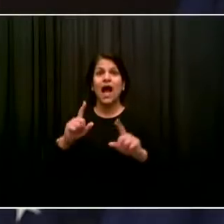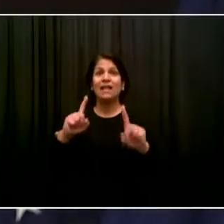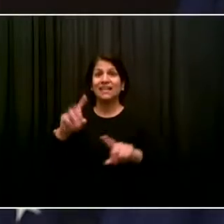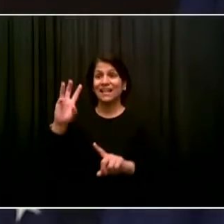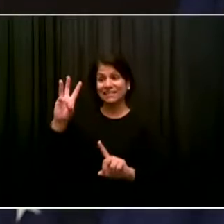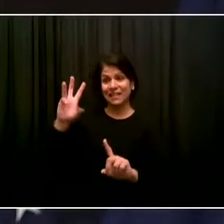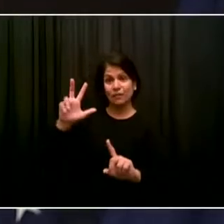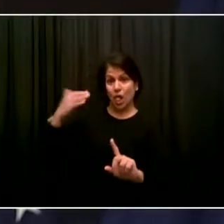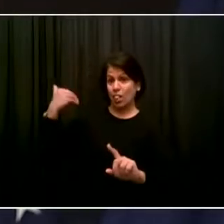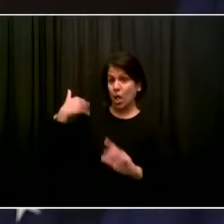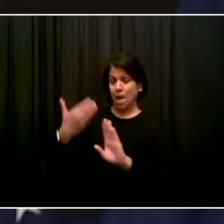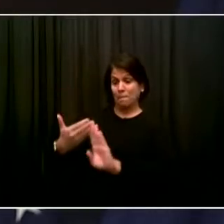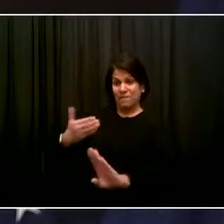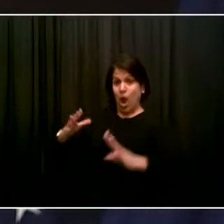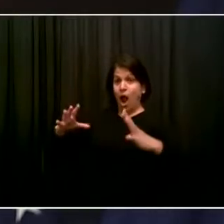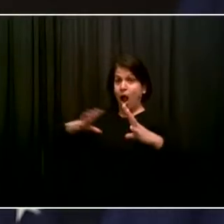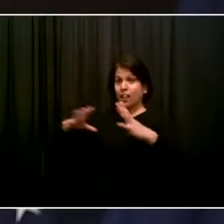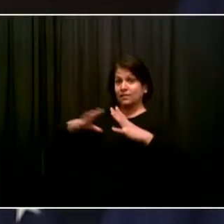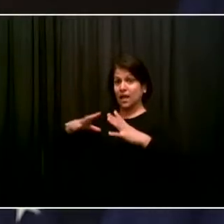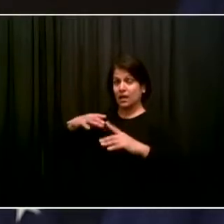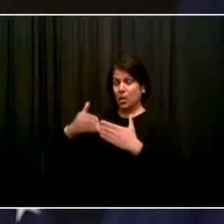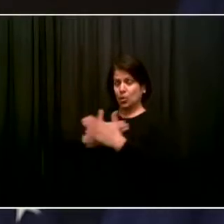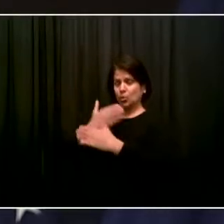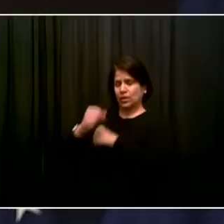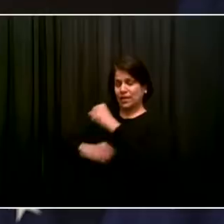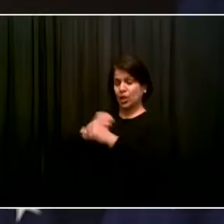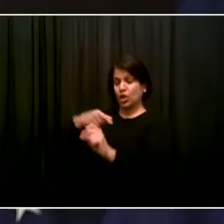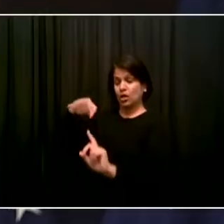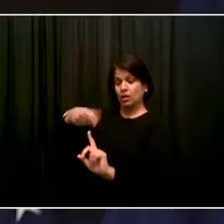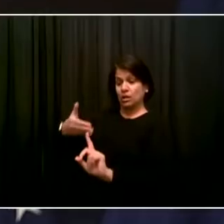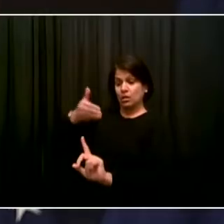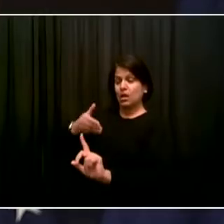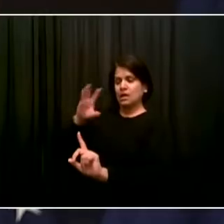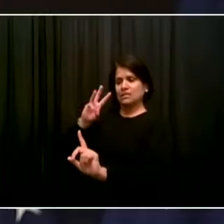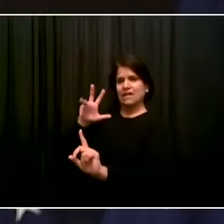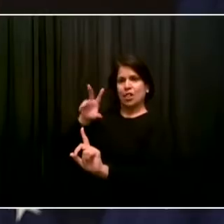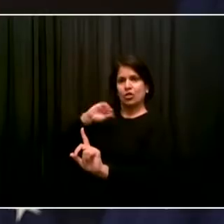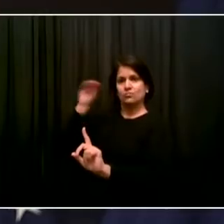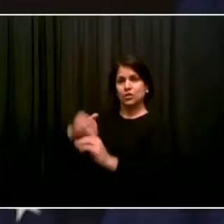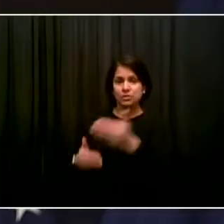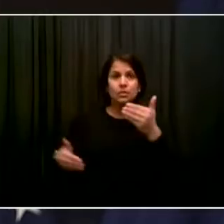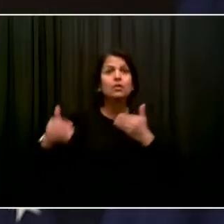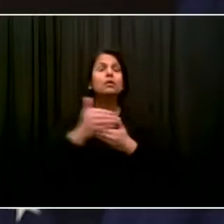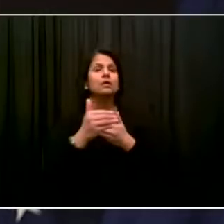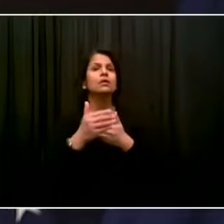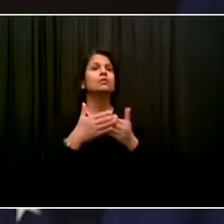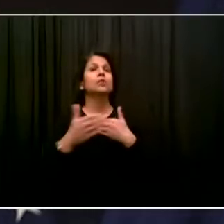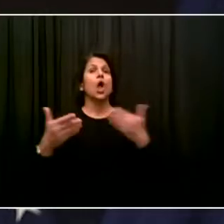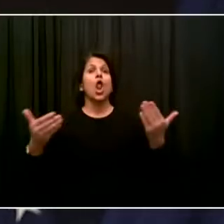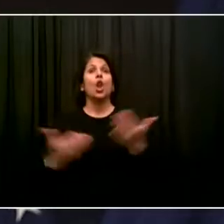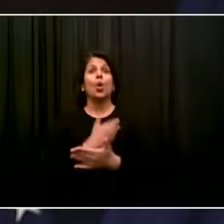RIGHT BEFORE THE NEW YEAR,